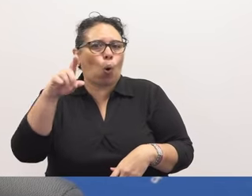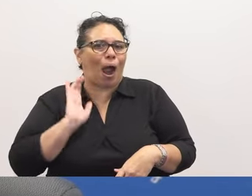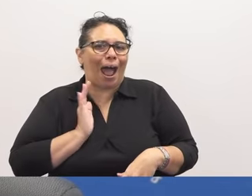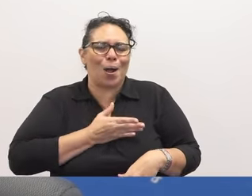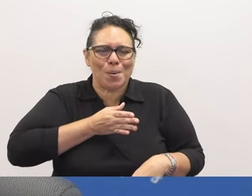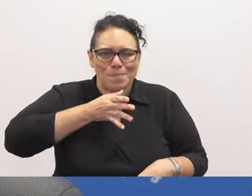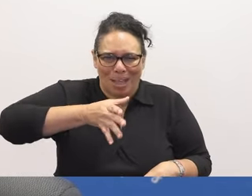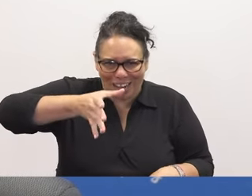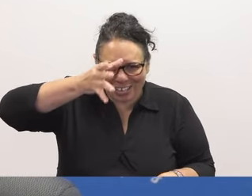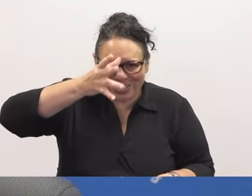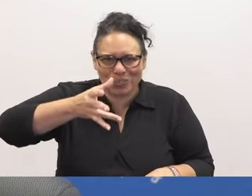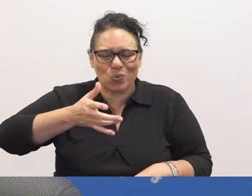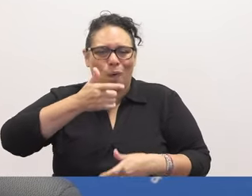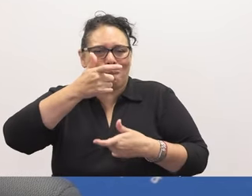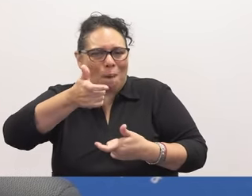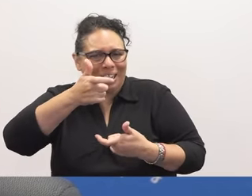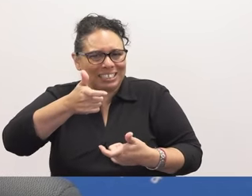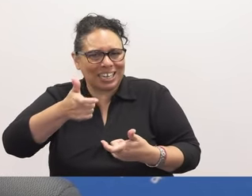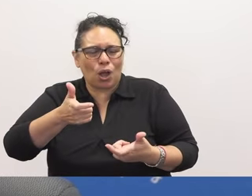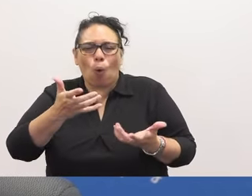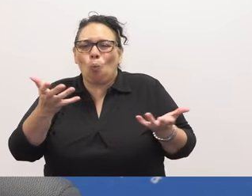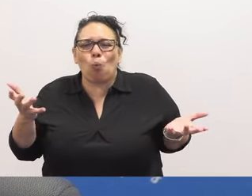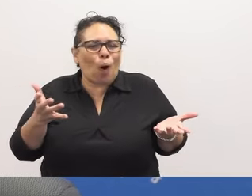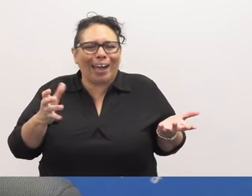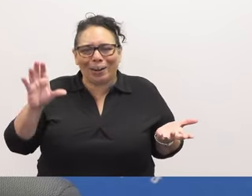like what are we looking for in the classroom to happen